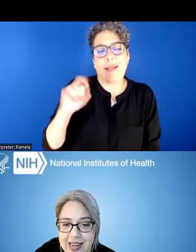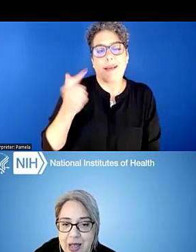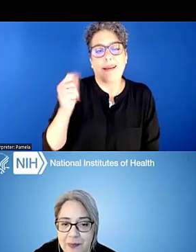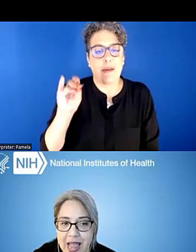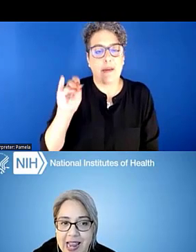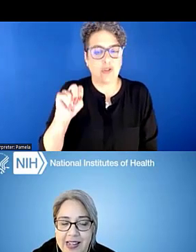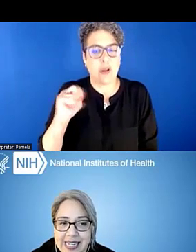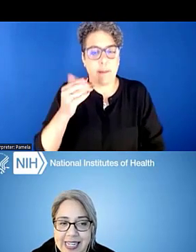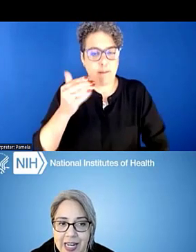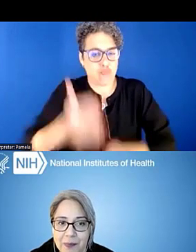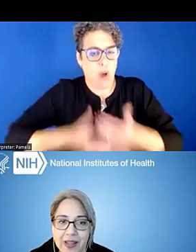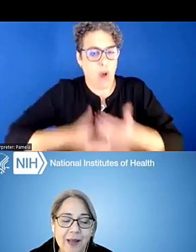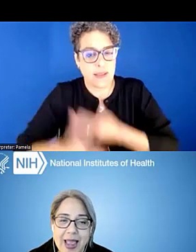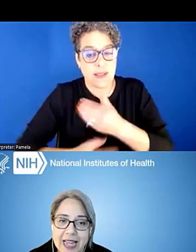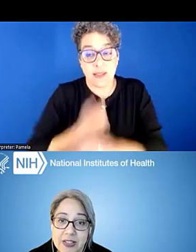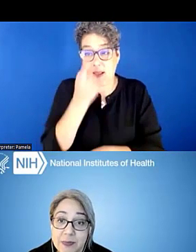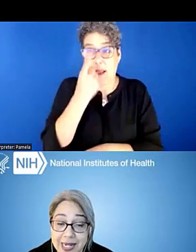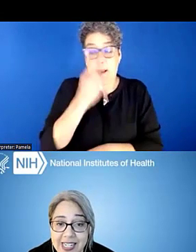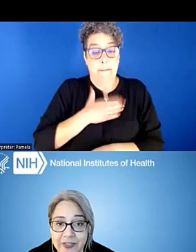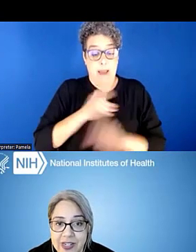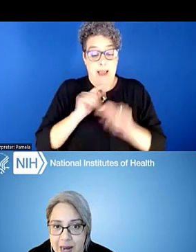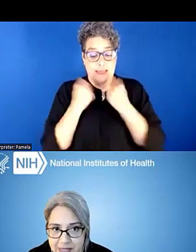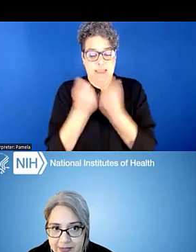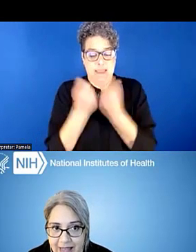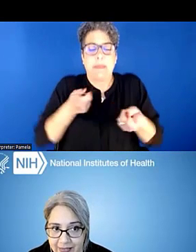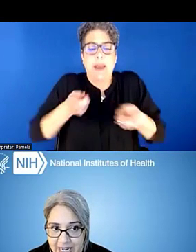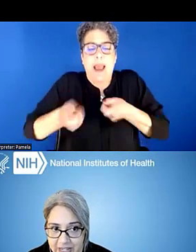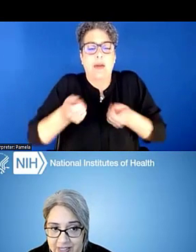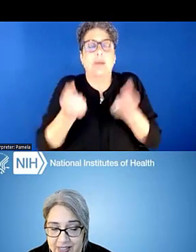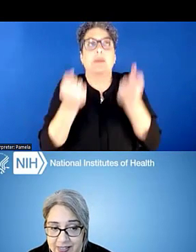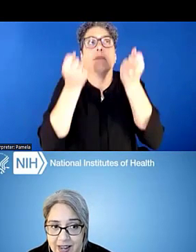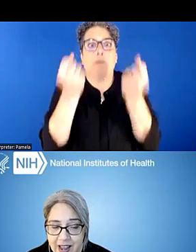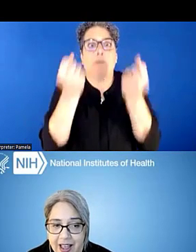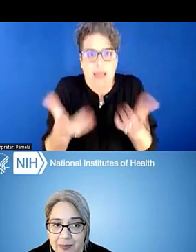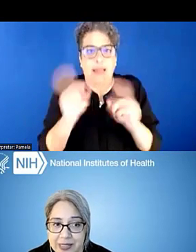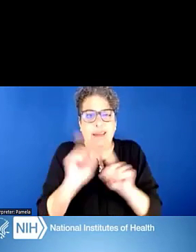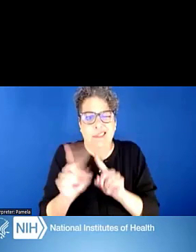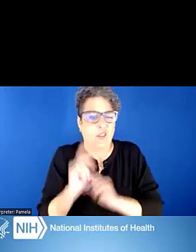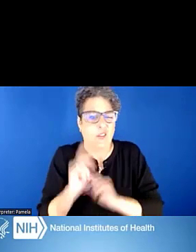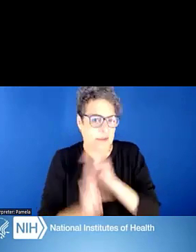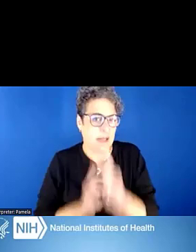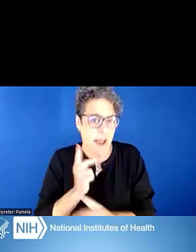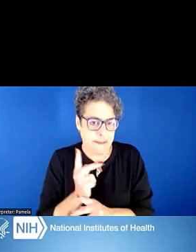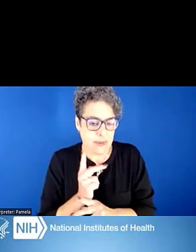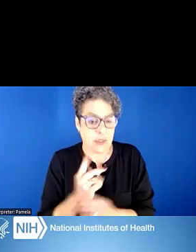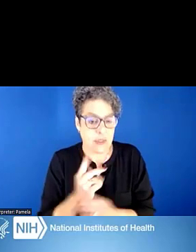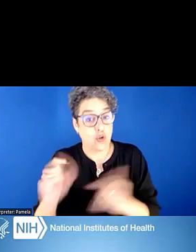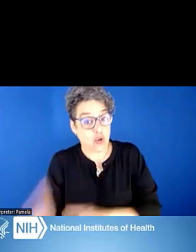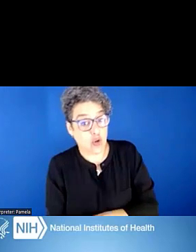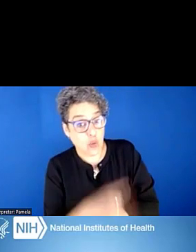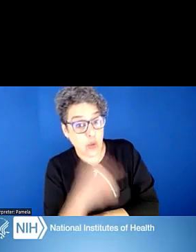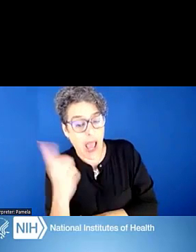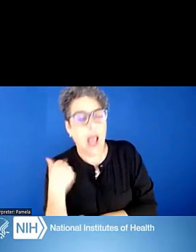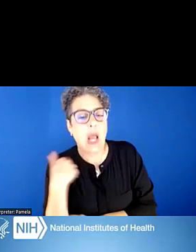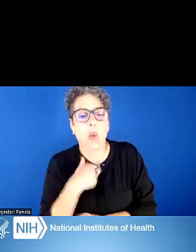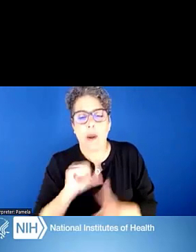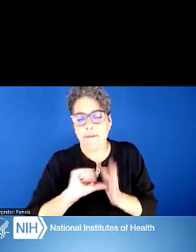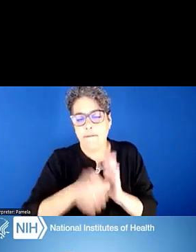Now my team handles many different types of allegations. Today we're going to be focusing on research misconduct,